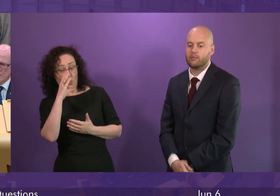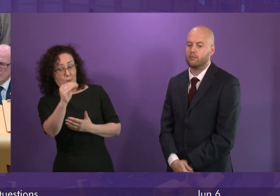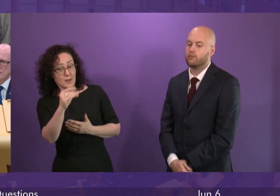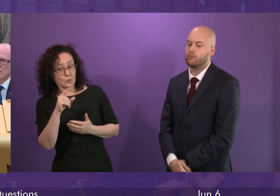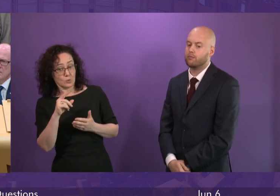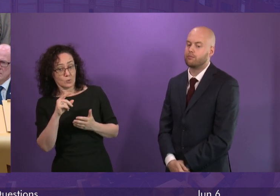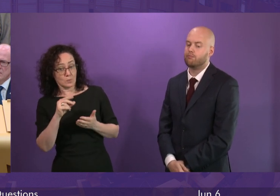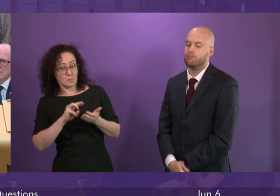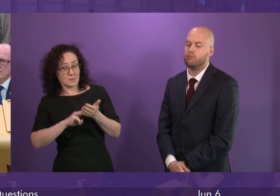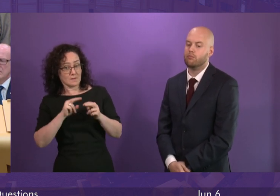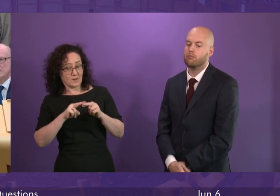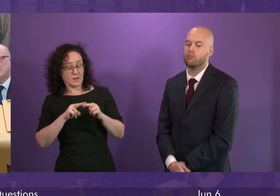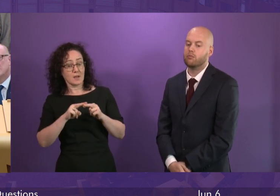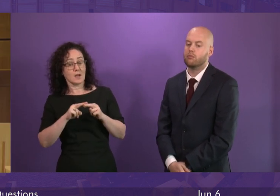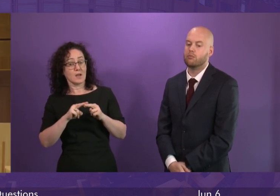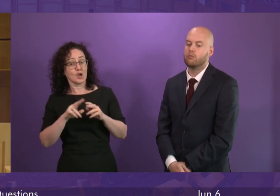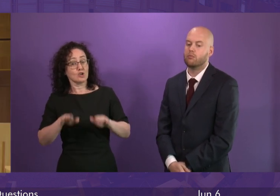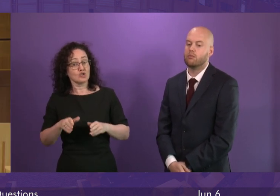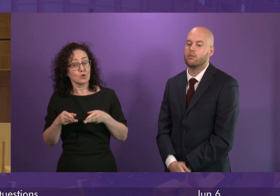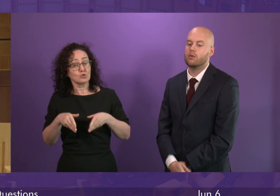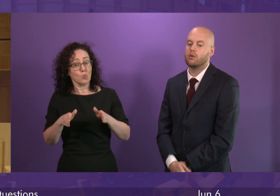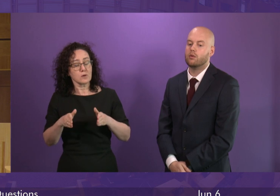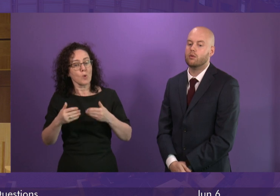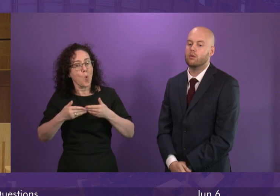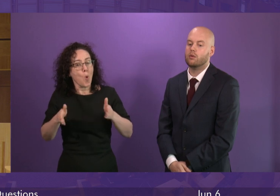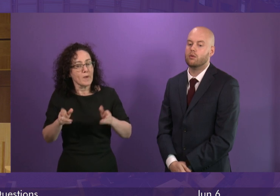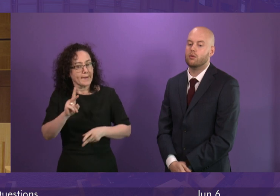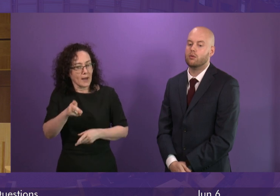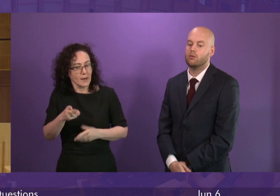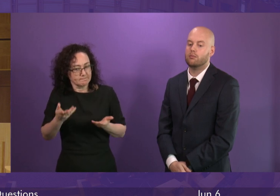the issues that he raised has reopened. The situation involves consideration of a range